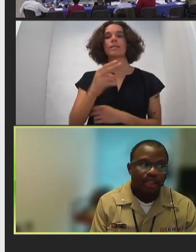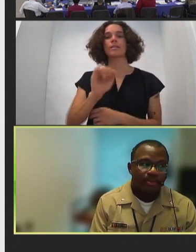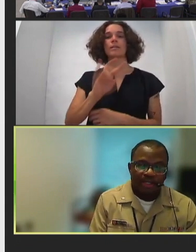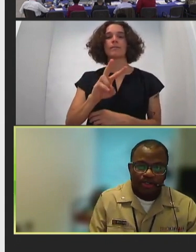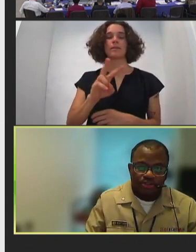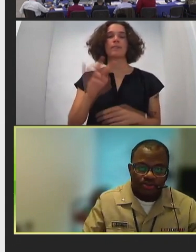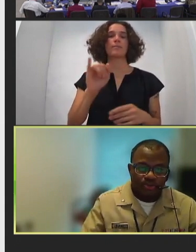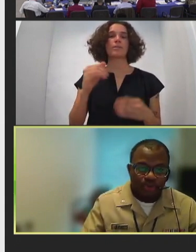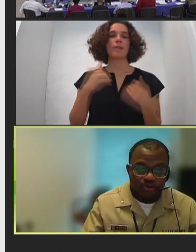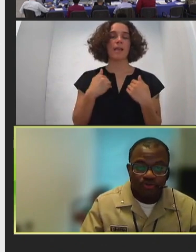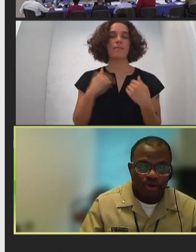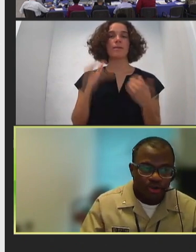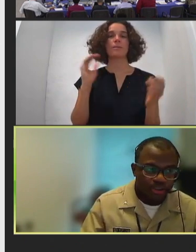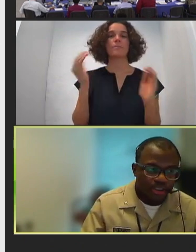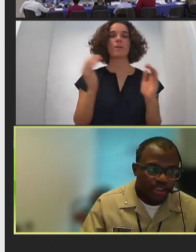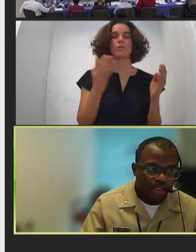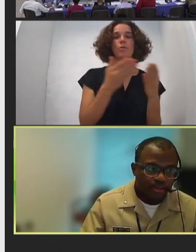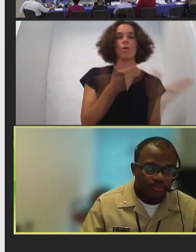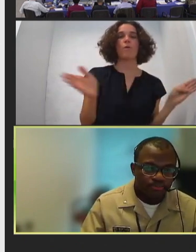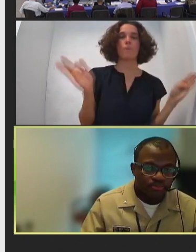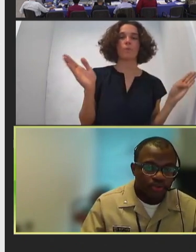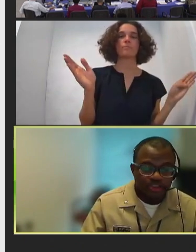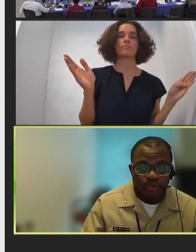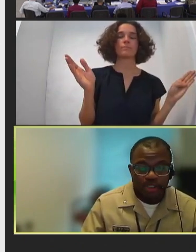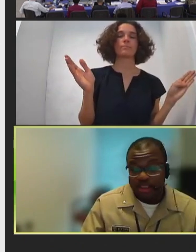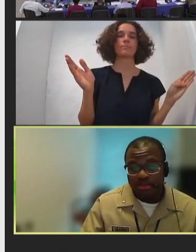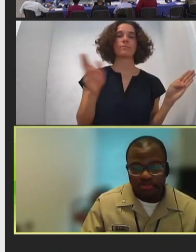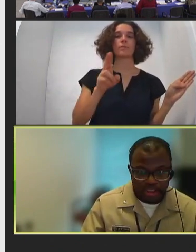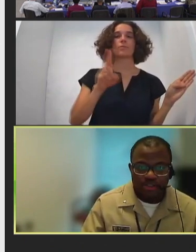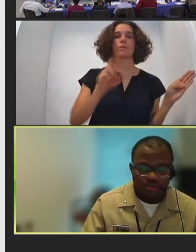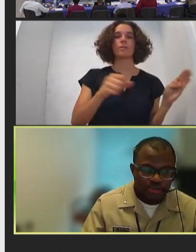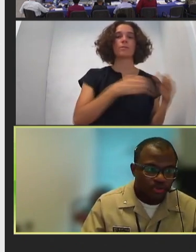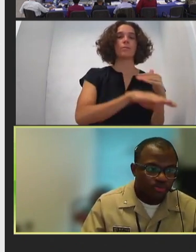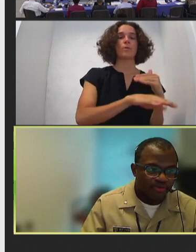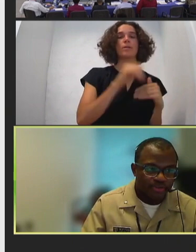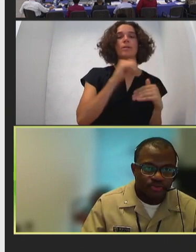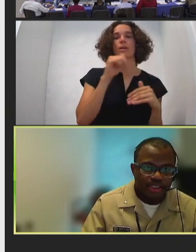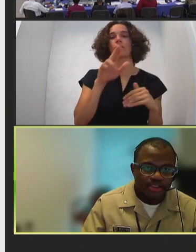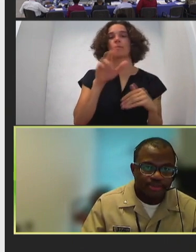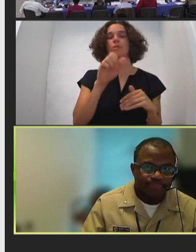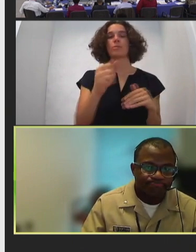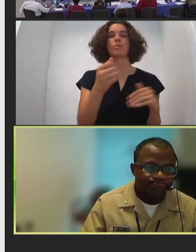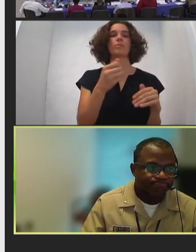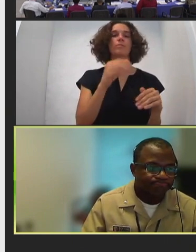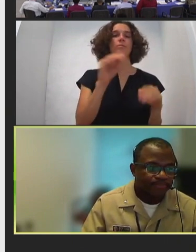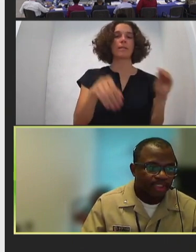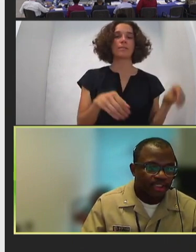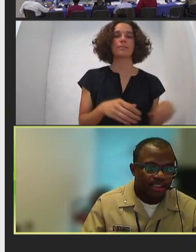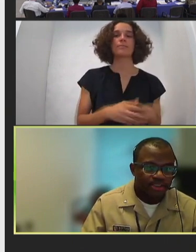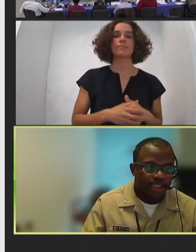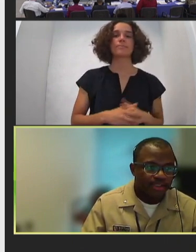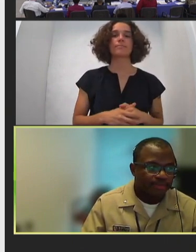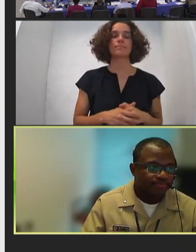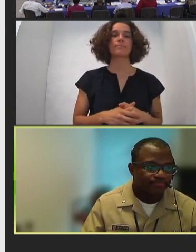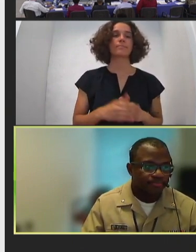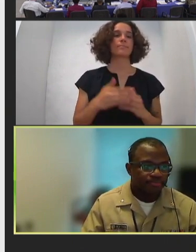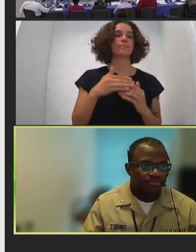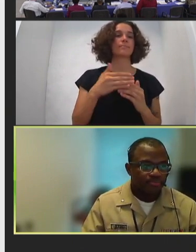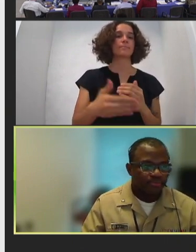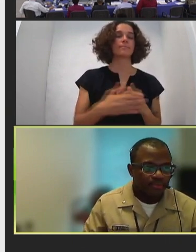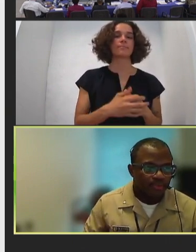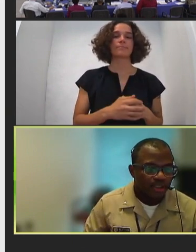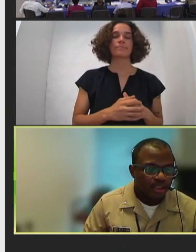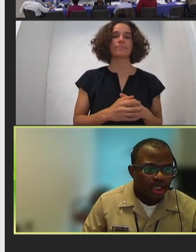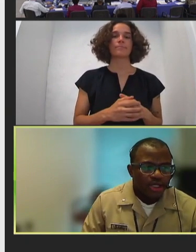compared to overall U.S.-born and non-U.S.-born prevalence rates. Next slide.